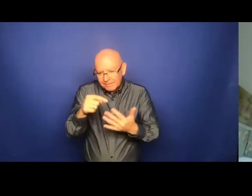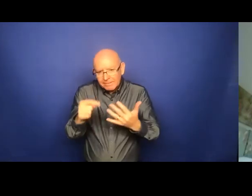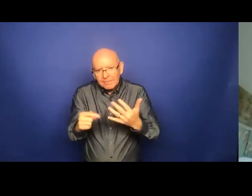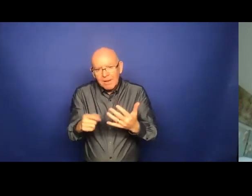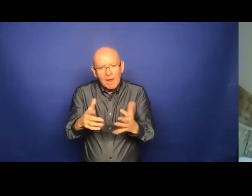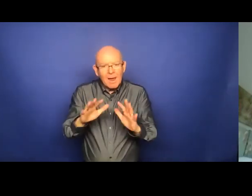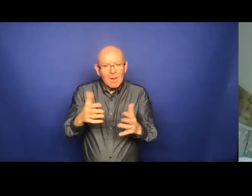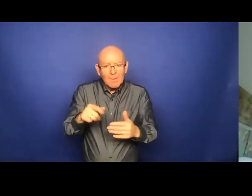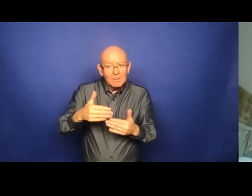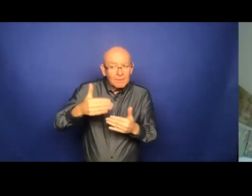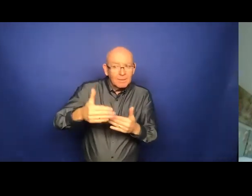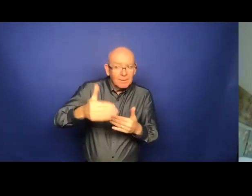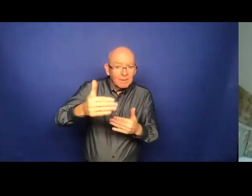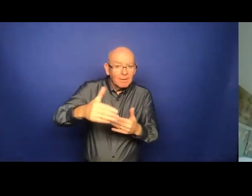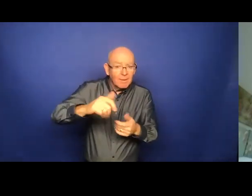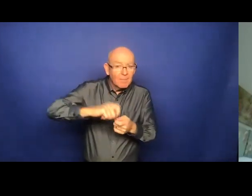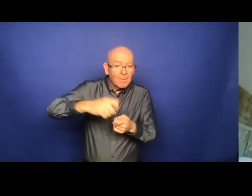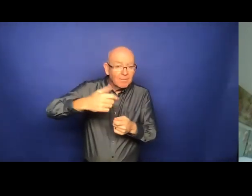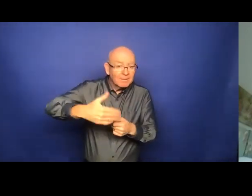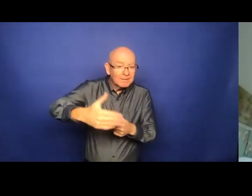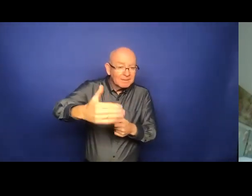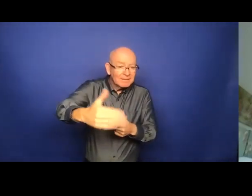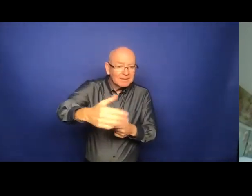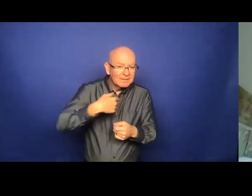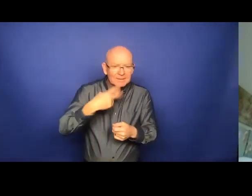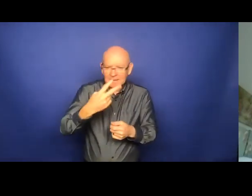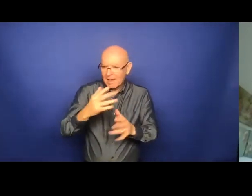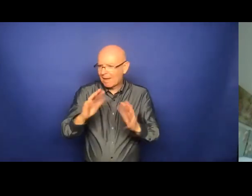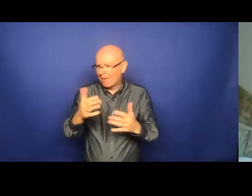to seeing the elements particularly looking at the coming month